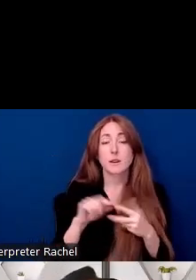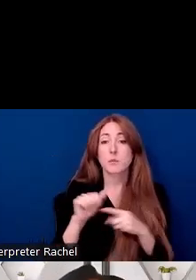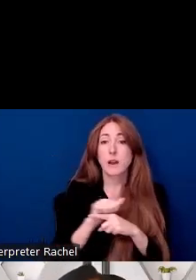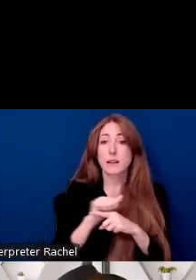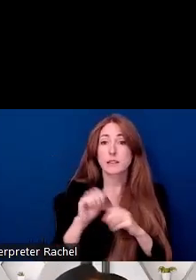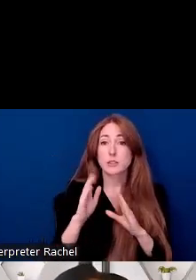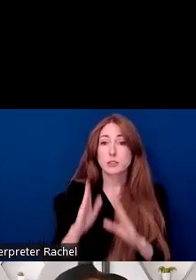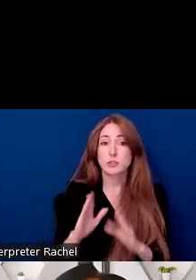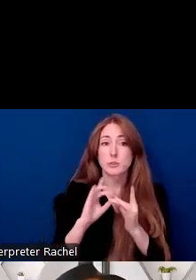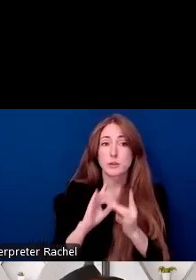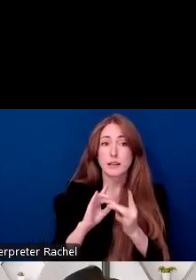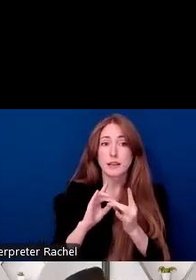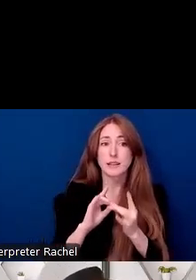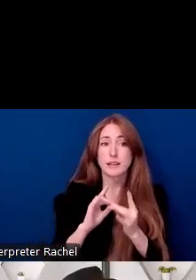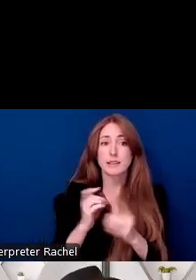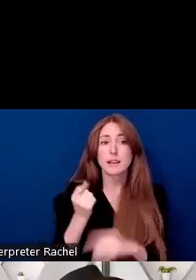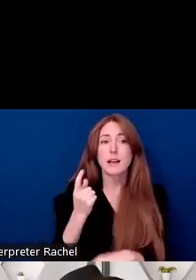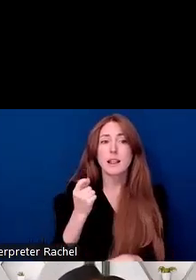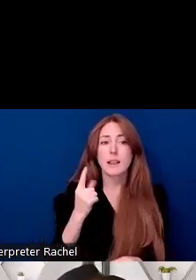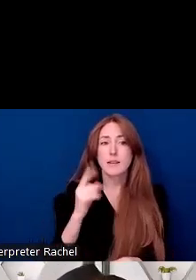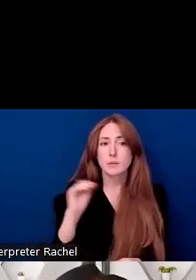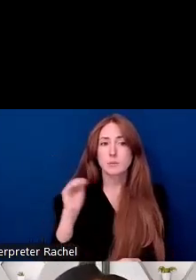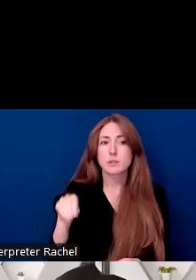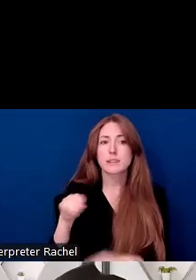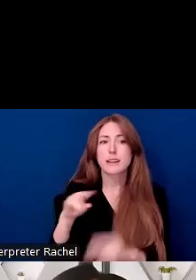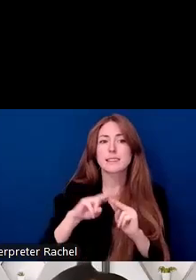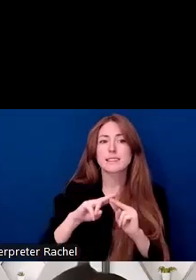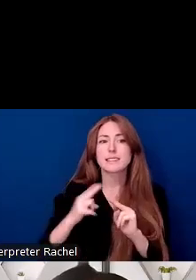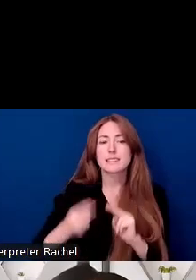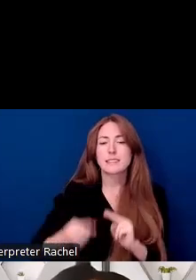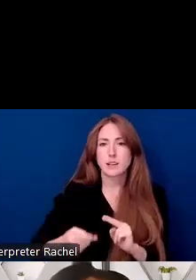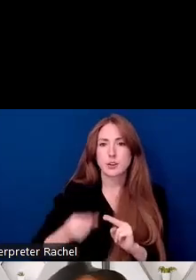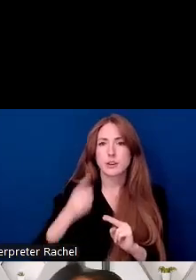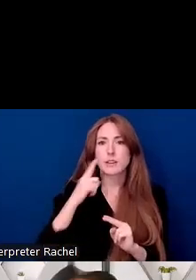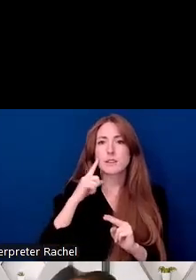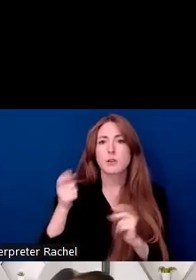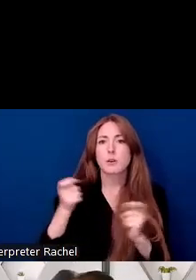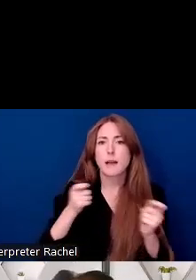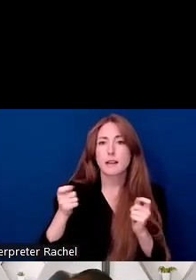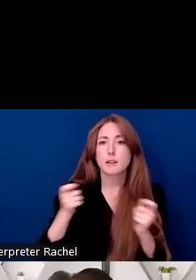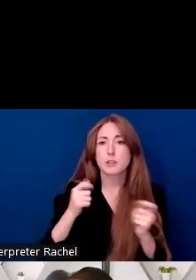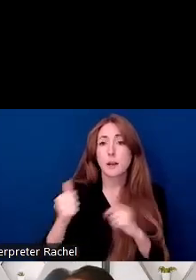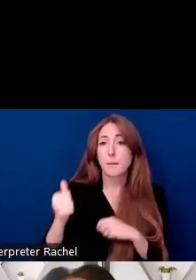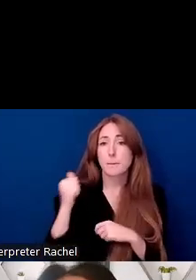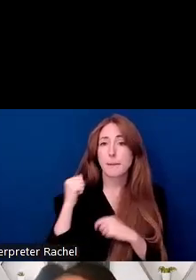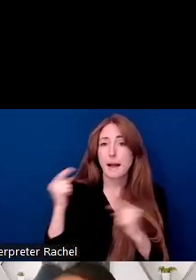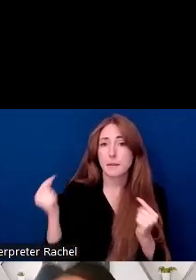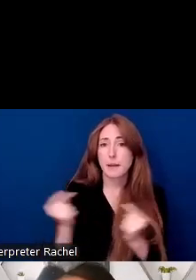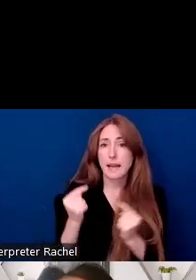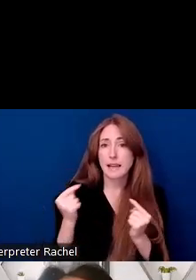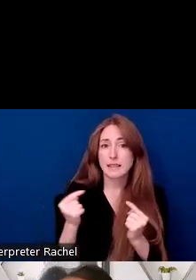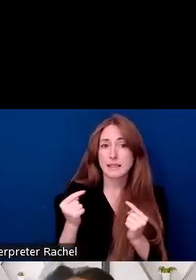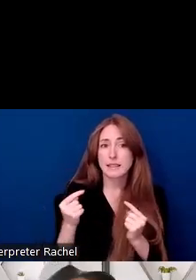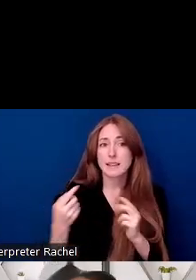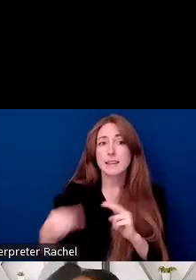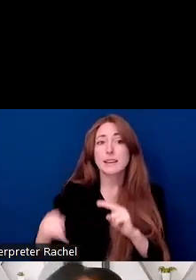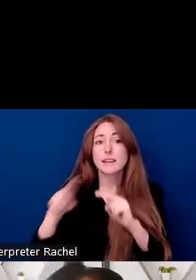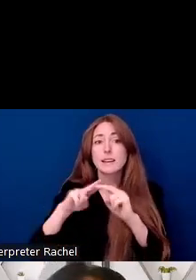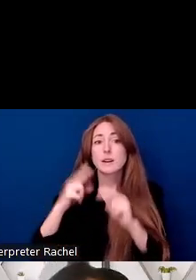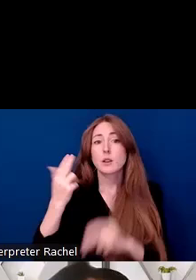decreased for practitioners who manage back pain and increased by 13% for practitioners managing